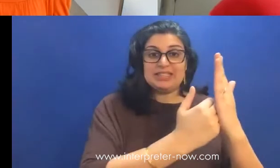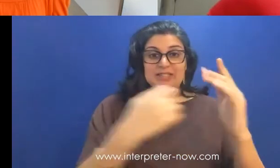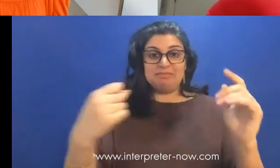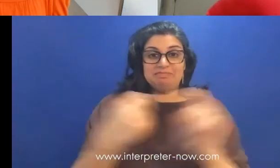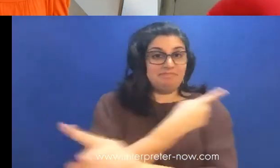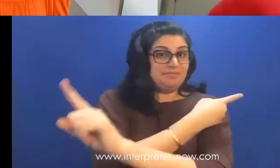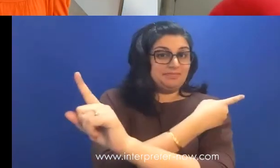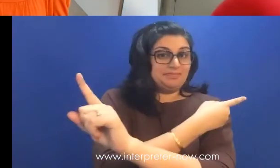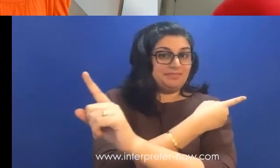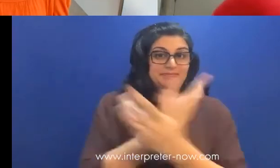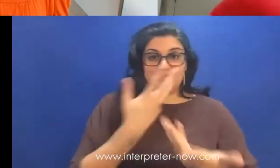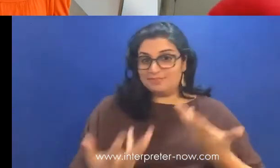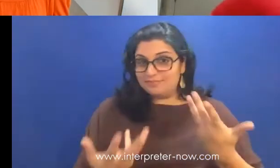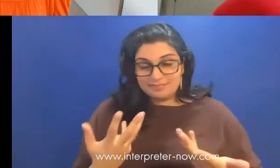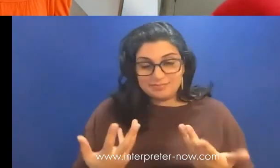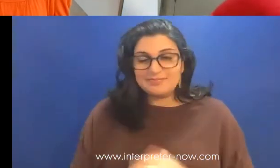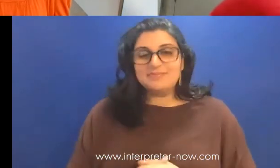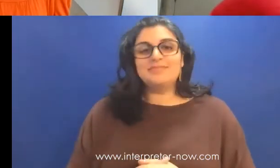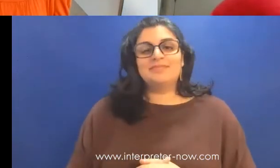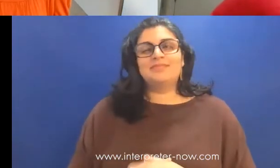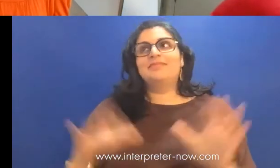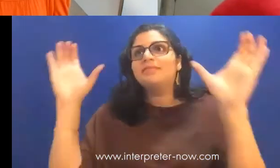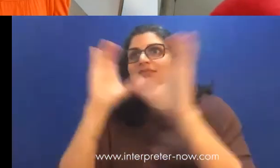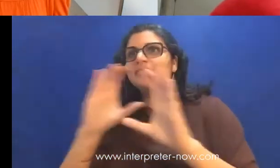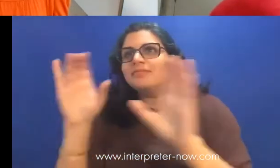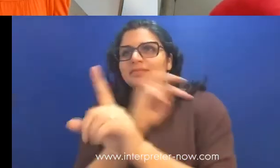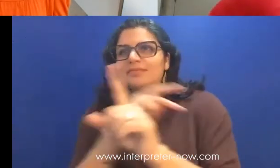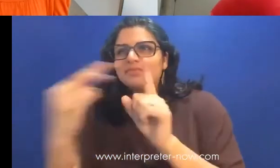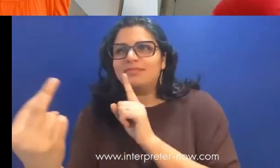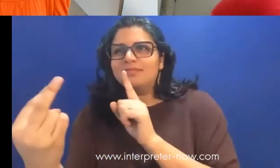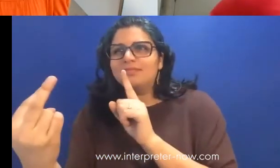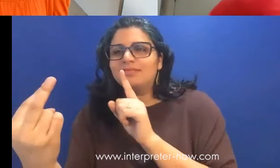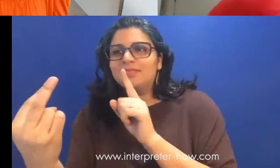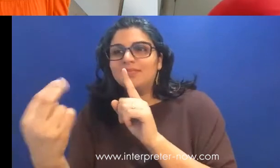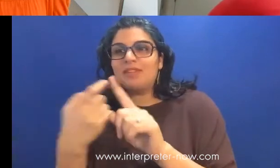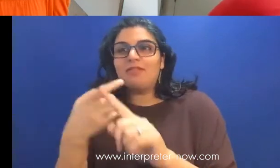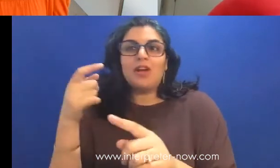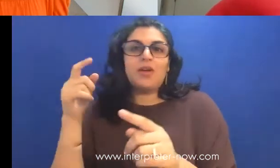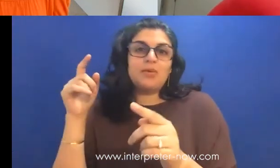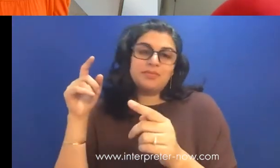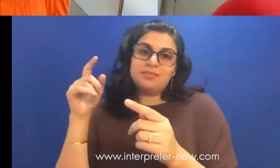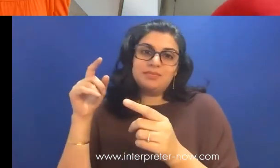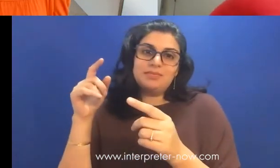That means seeking out perspectives from smaller presses, not the large presses.